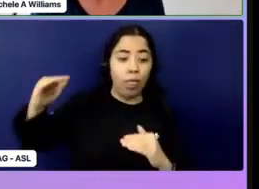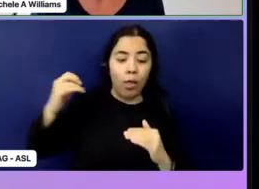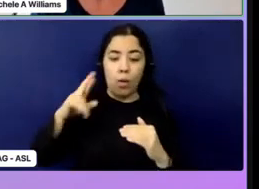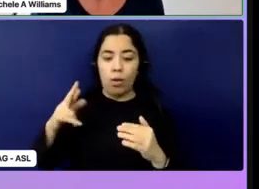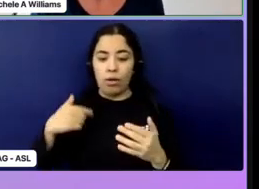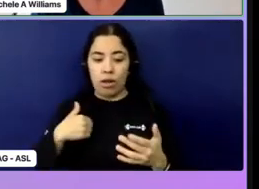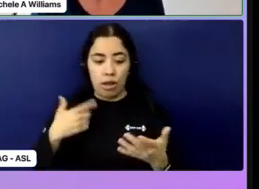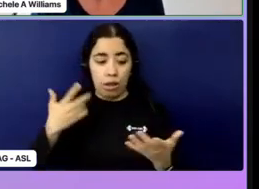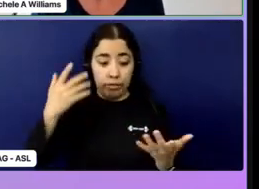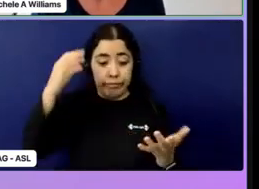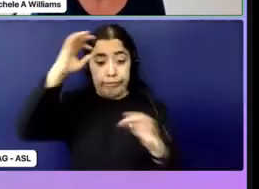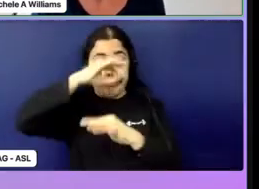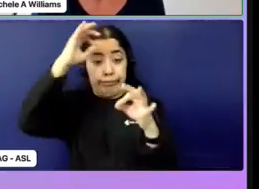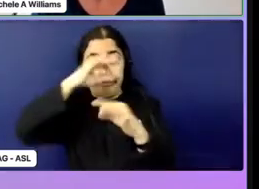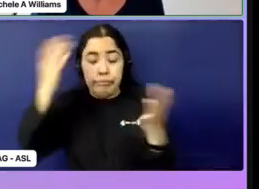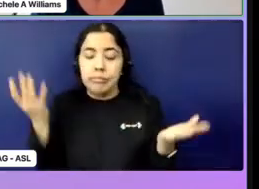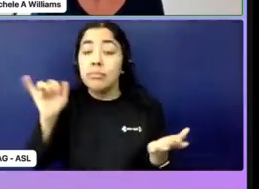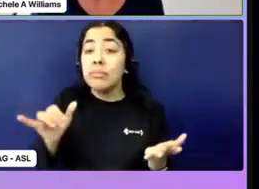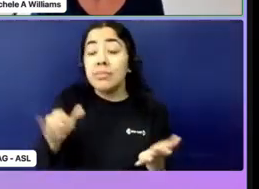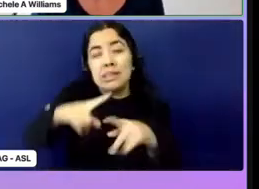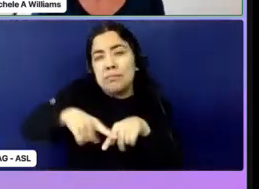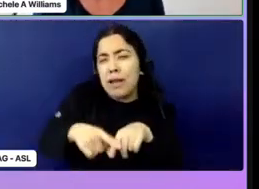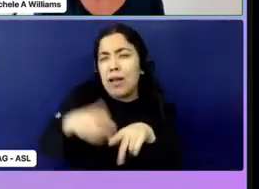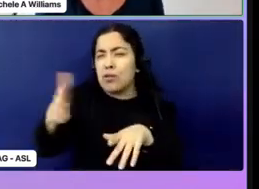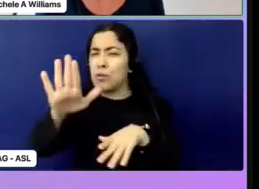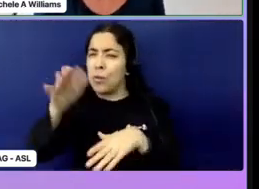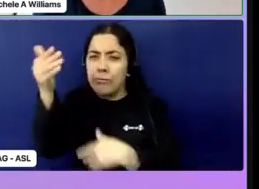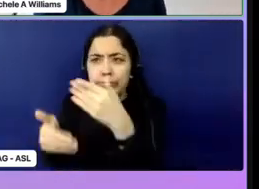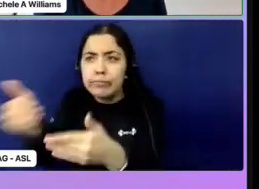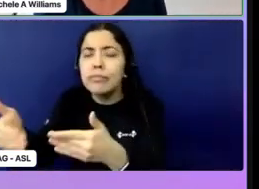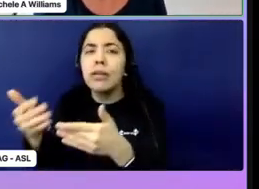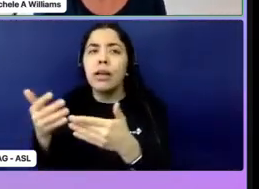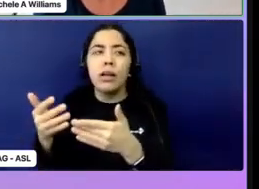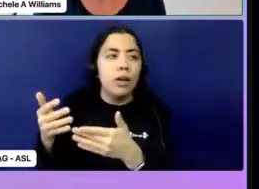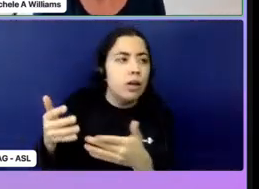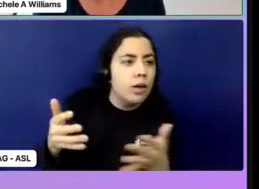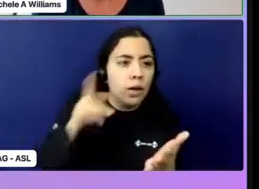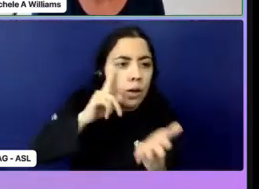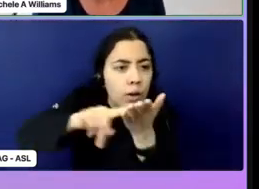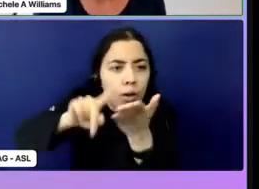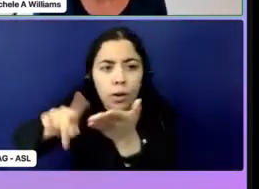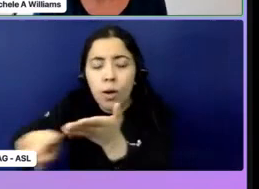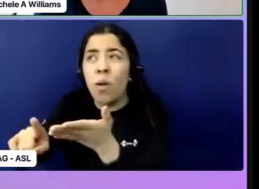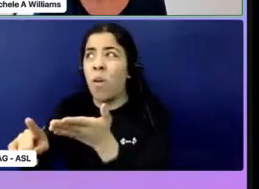impact of social inevitables. Depending on what you think